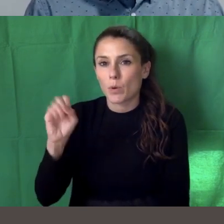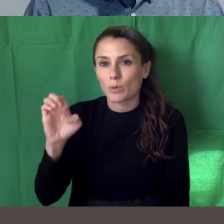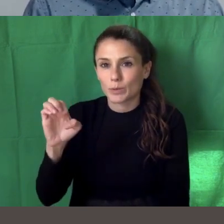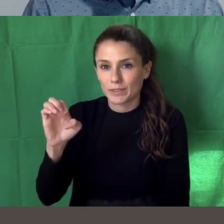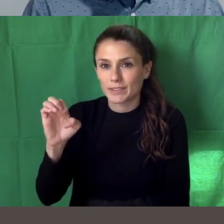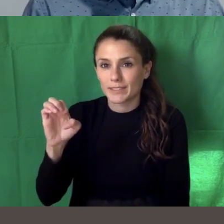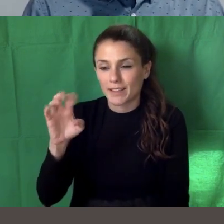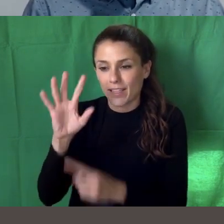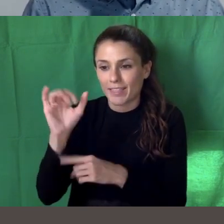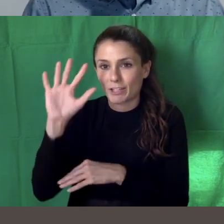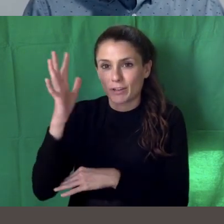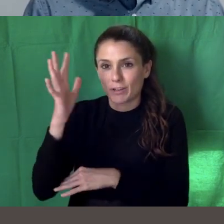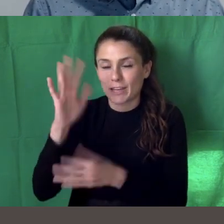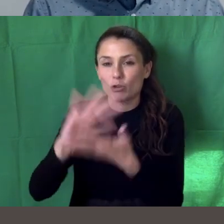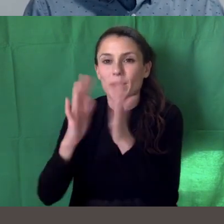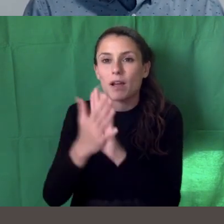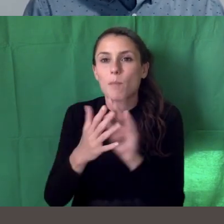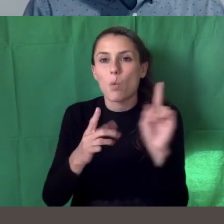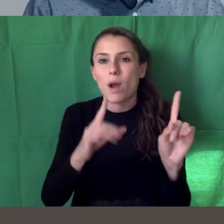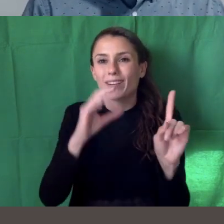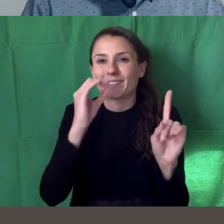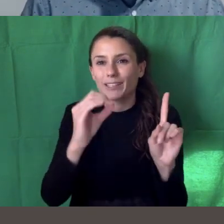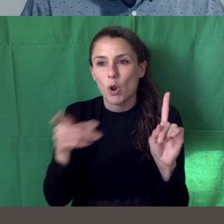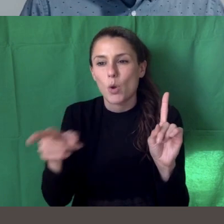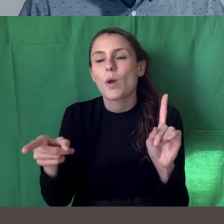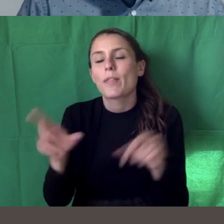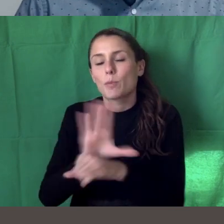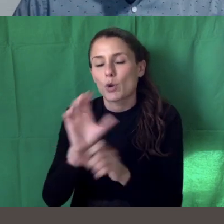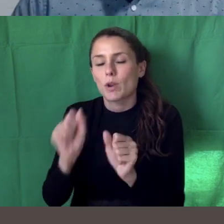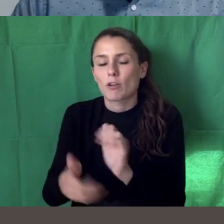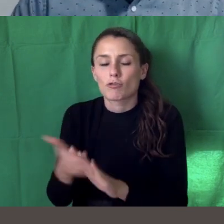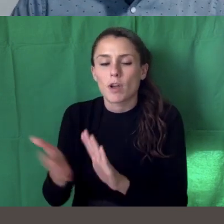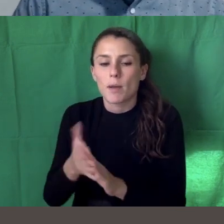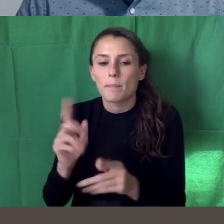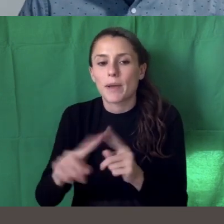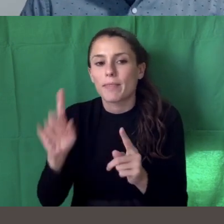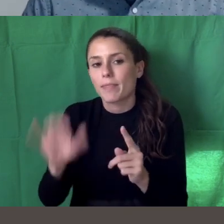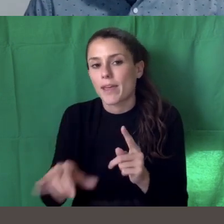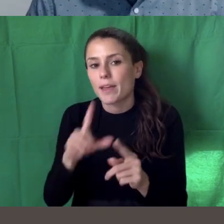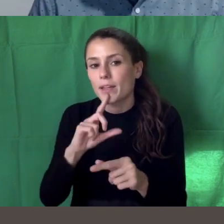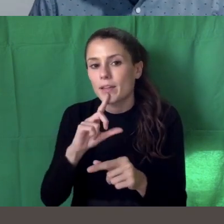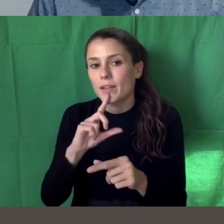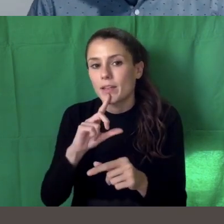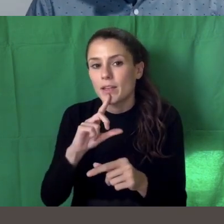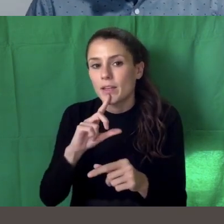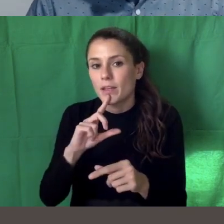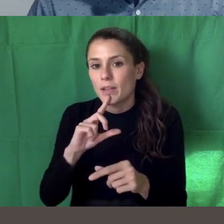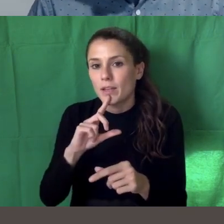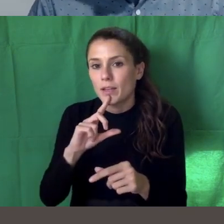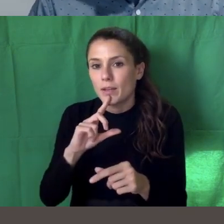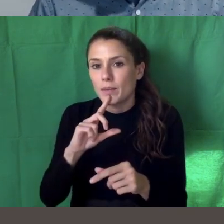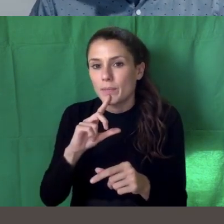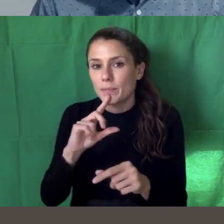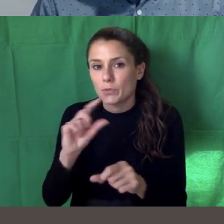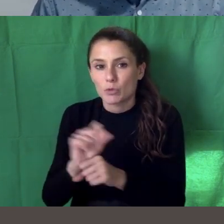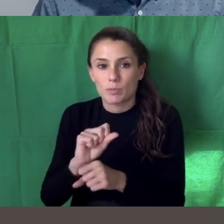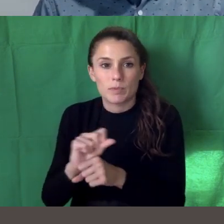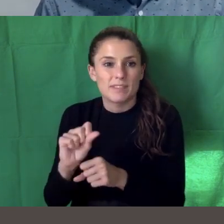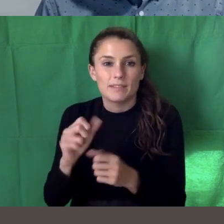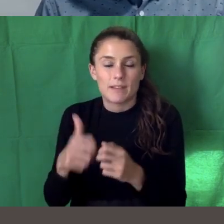back into some ones and zeros that it could execute. But that's trivially difficult after building this AST.